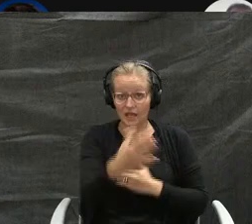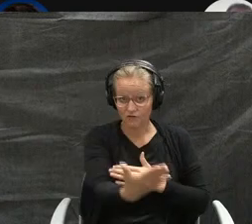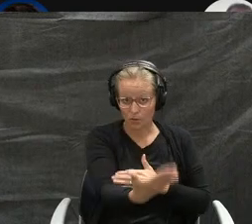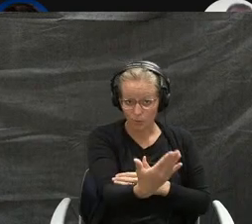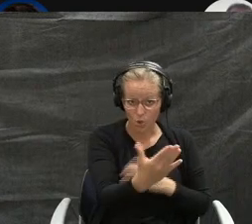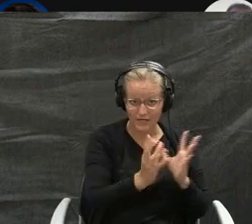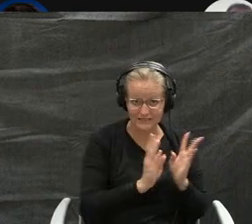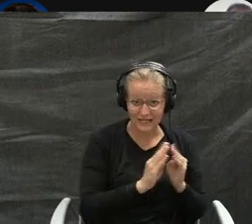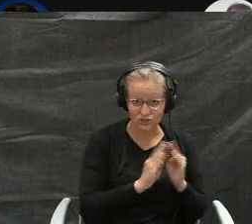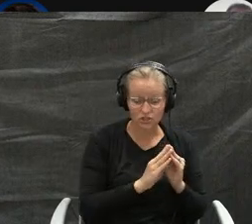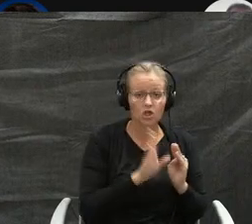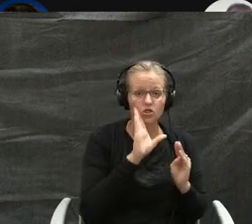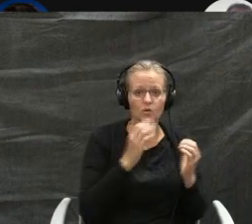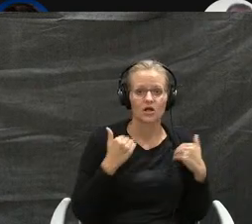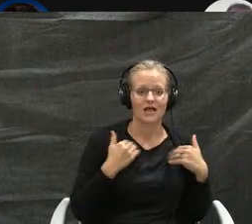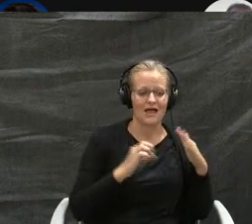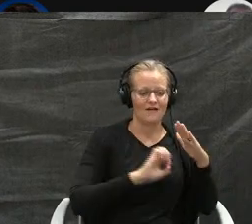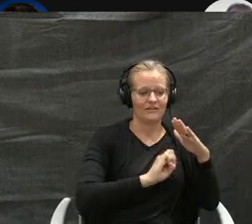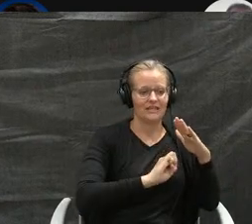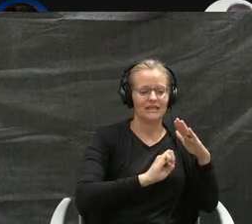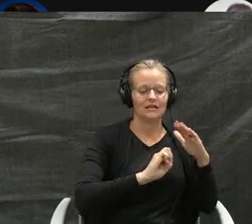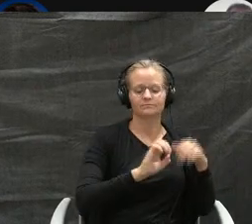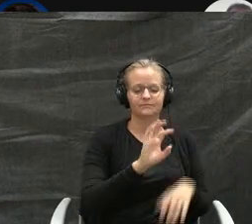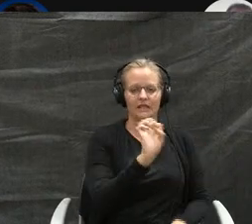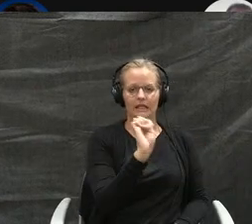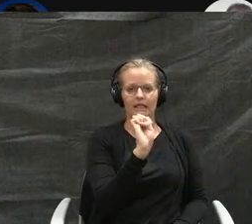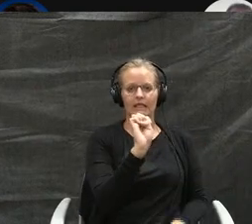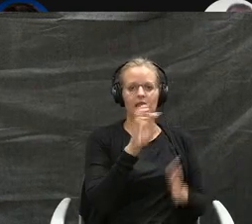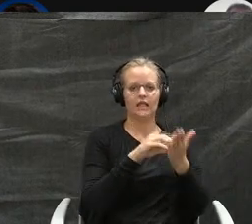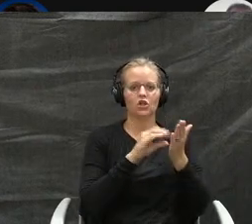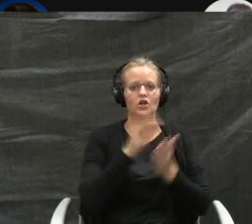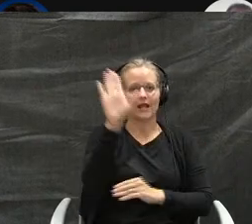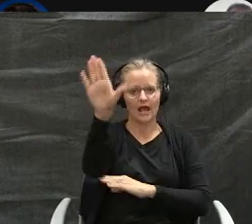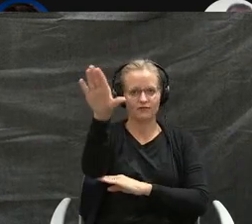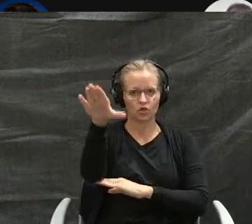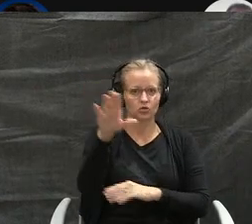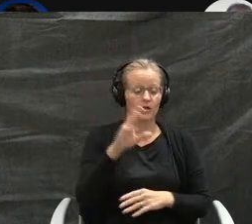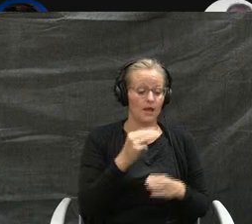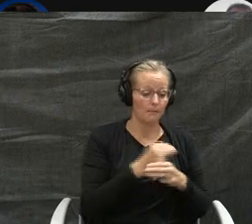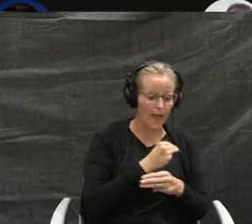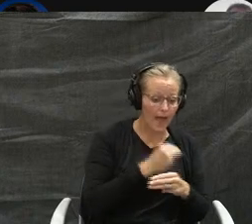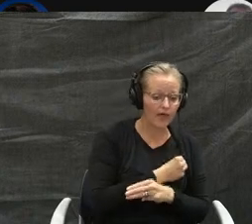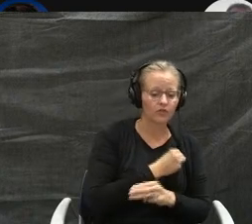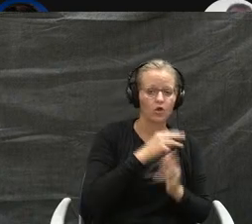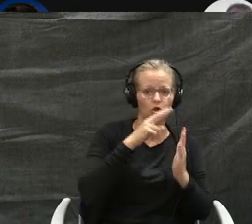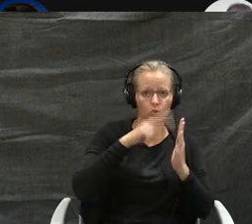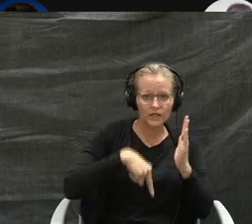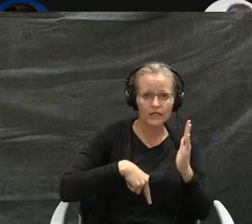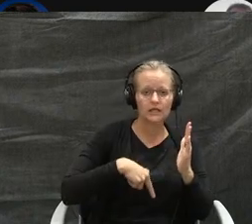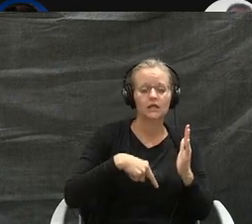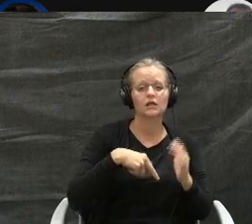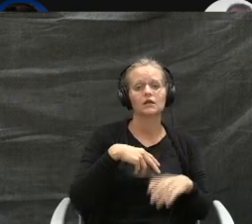morning session you would be having E learning in the afternoon. Math, reading, language arts, social studies, science instruction with.